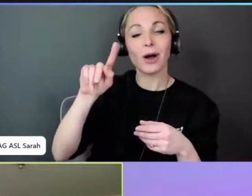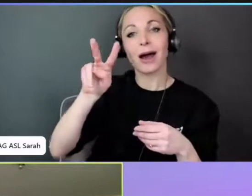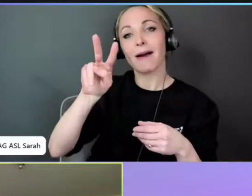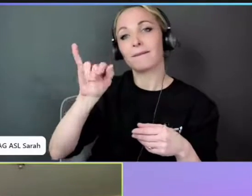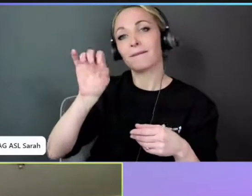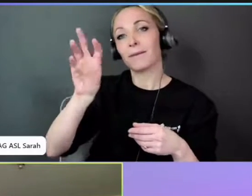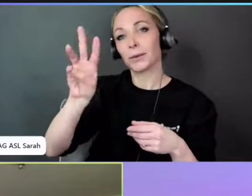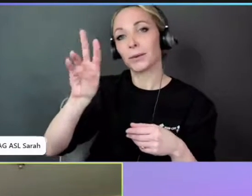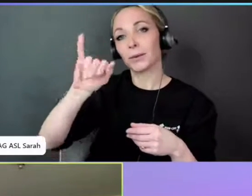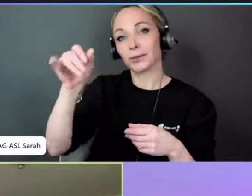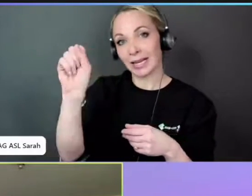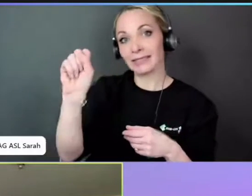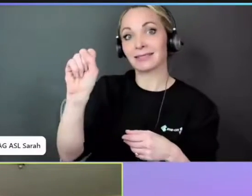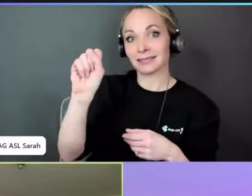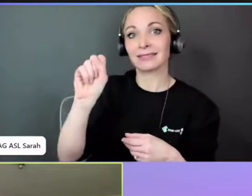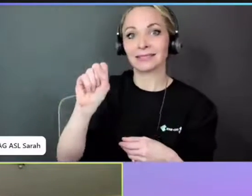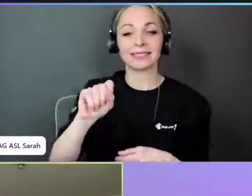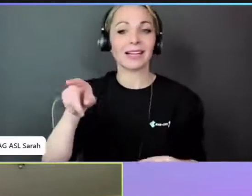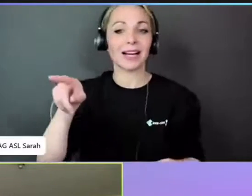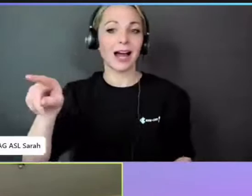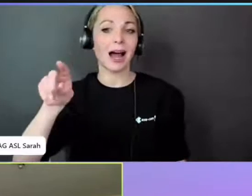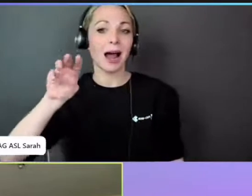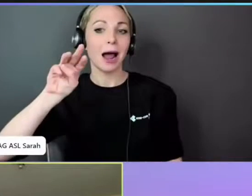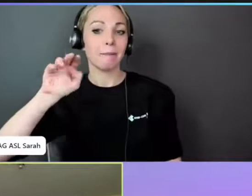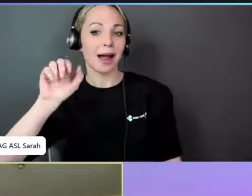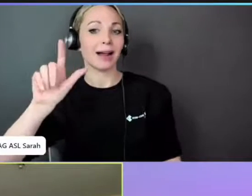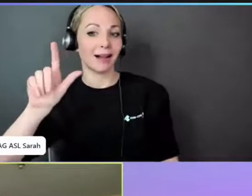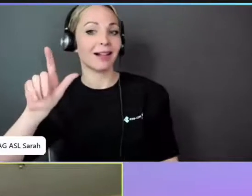Michael said there's an axle or plugin that provides support